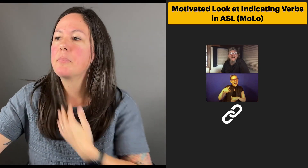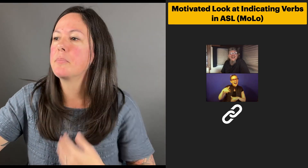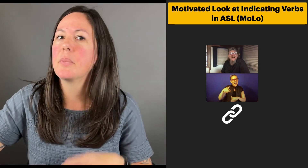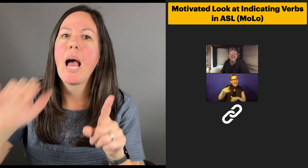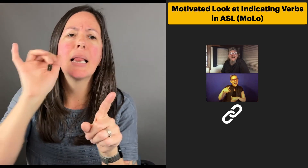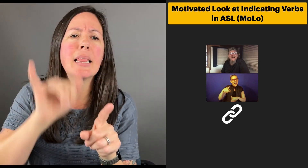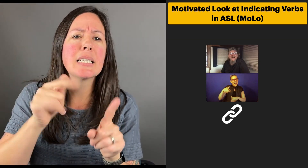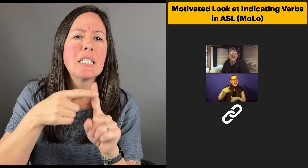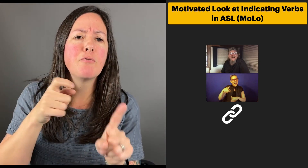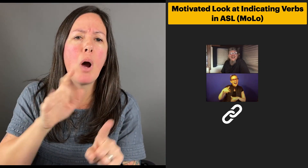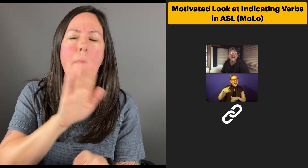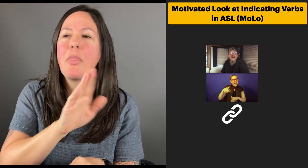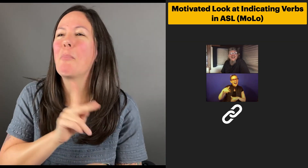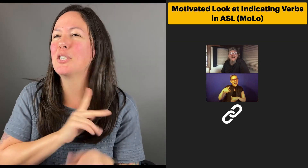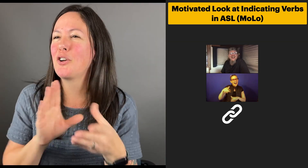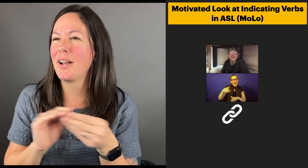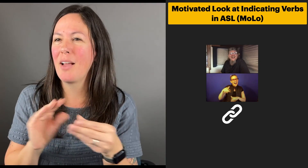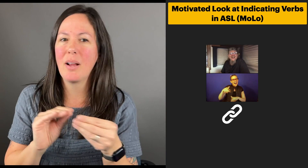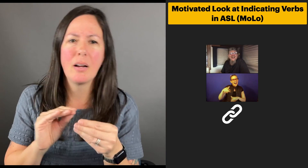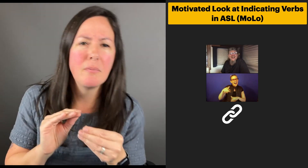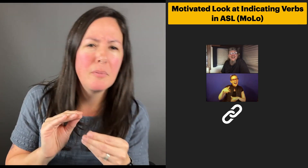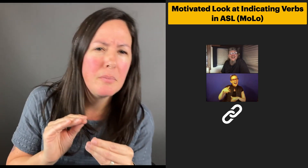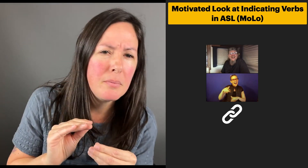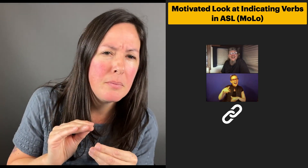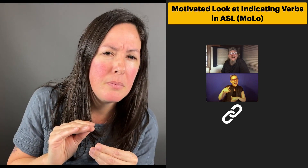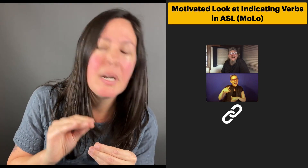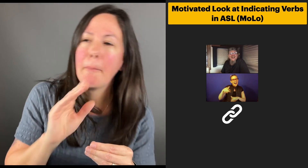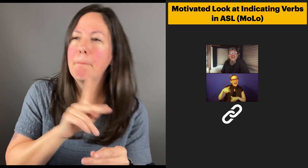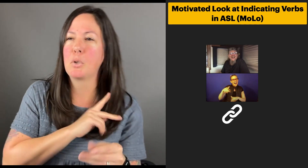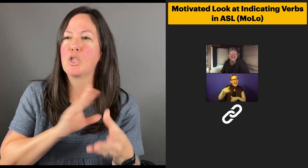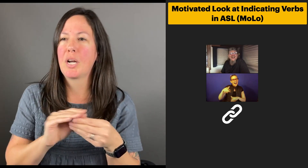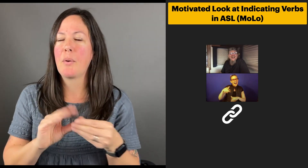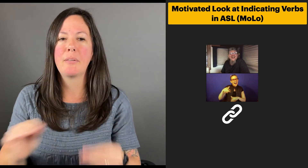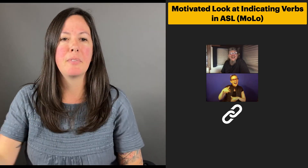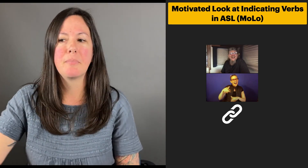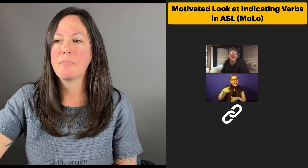it's it's like about 10 or 15 seconds this is from the personal